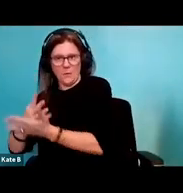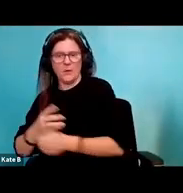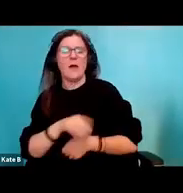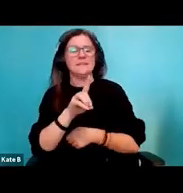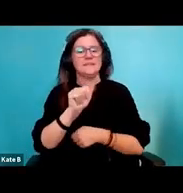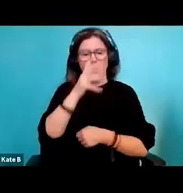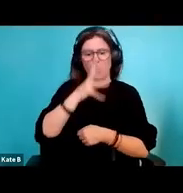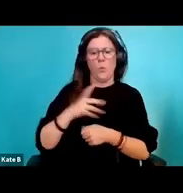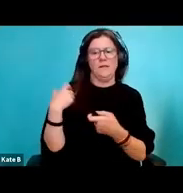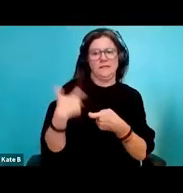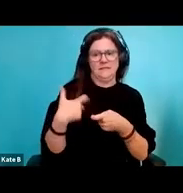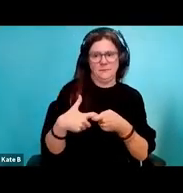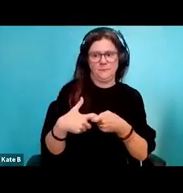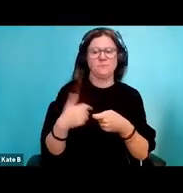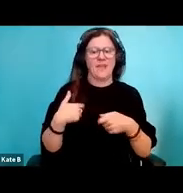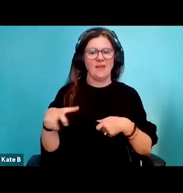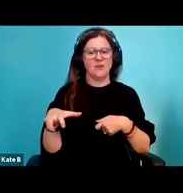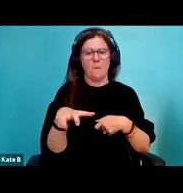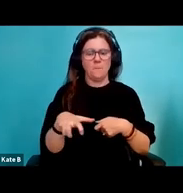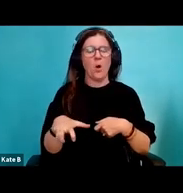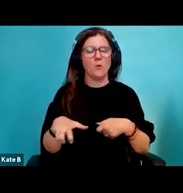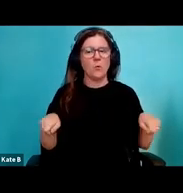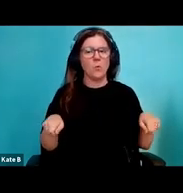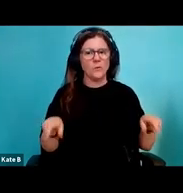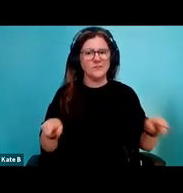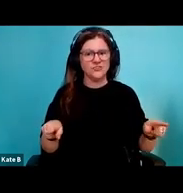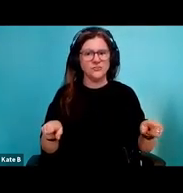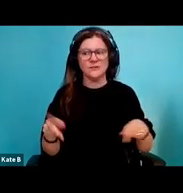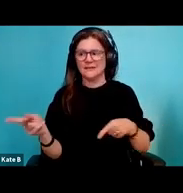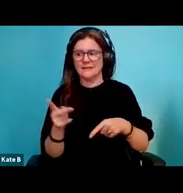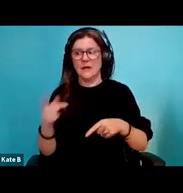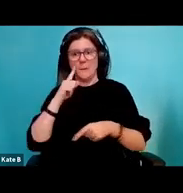in a power wheelchair have an intimate scene rare both for the trans and disabled community